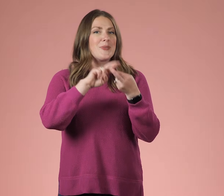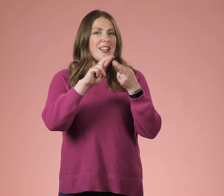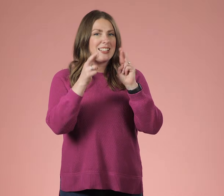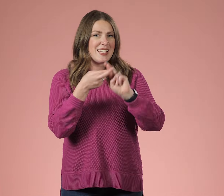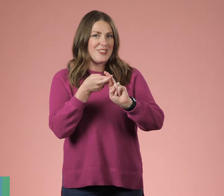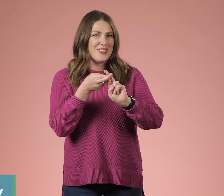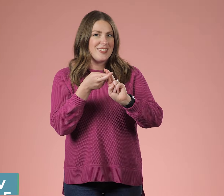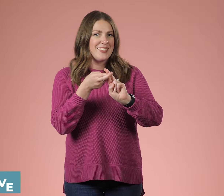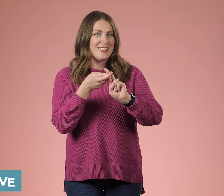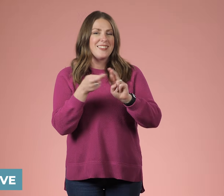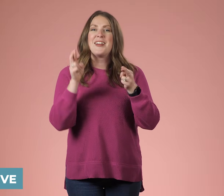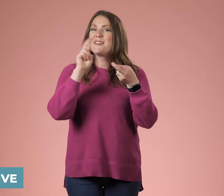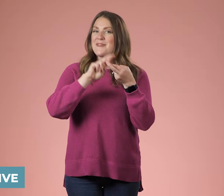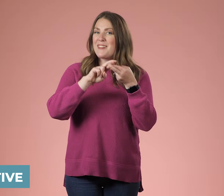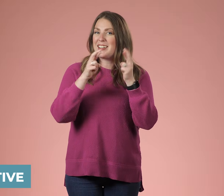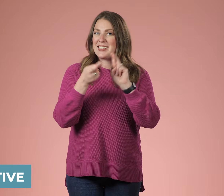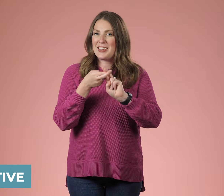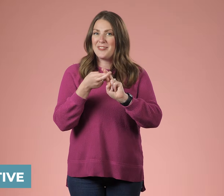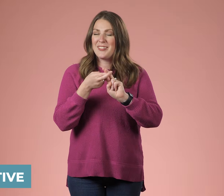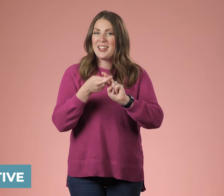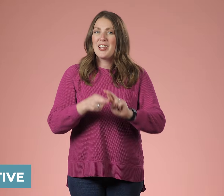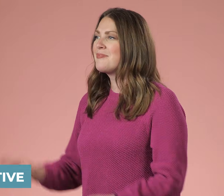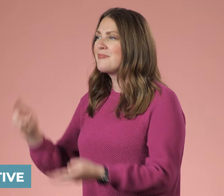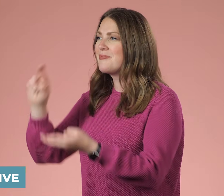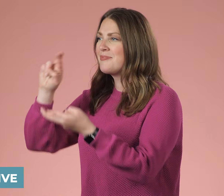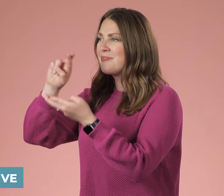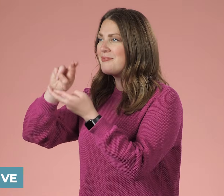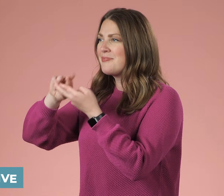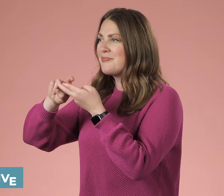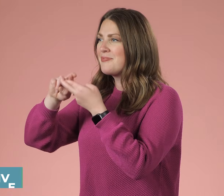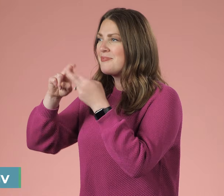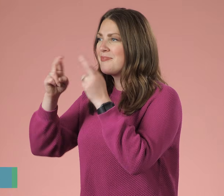Relative. You have R-hands